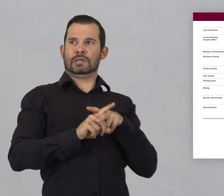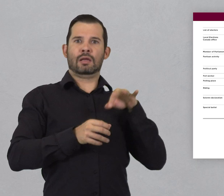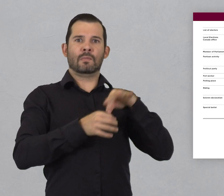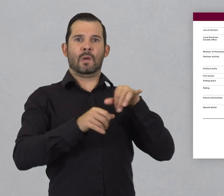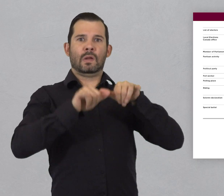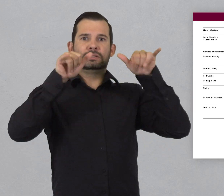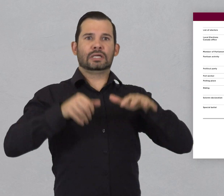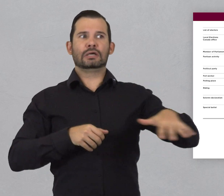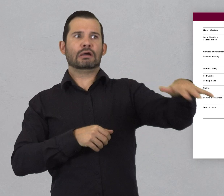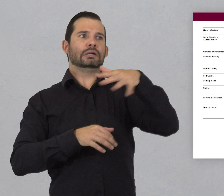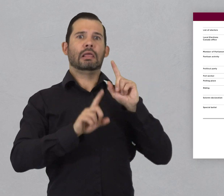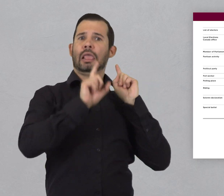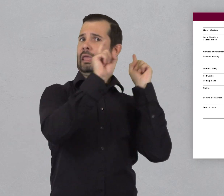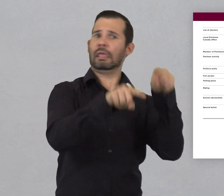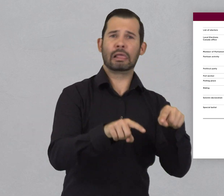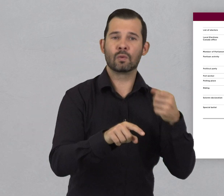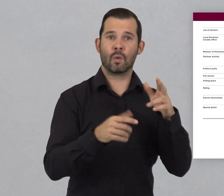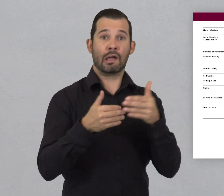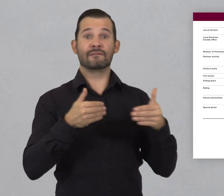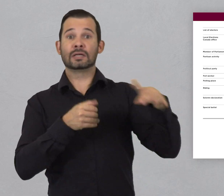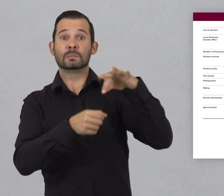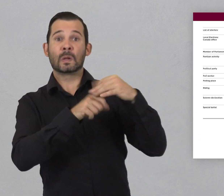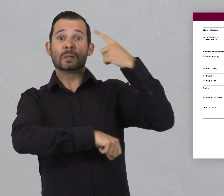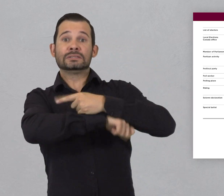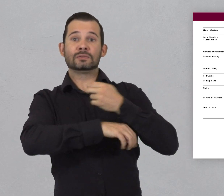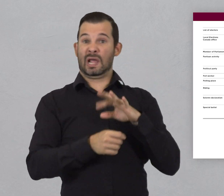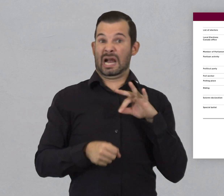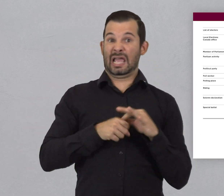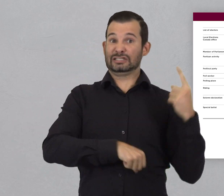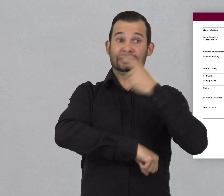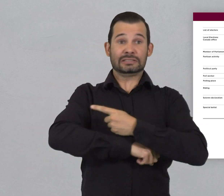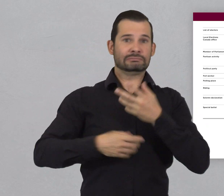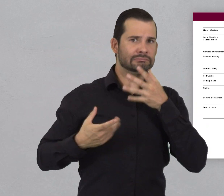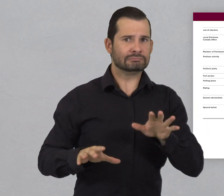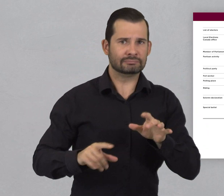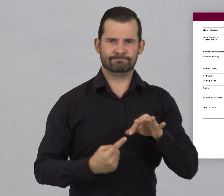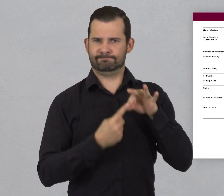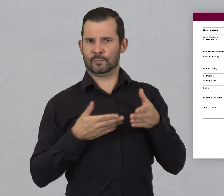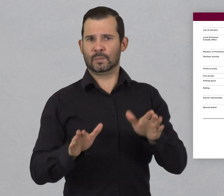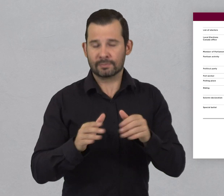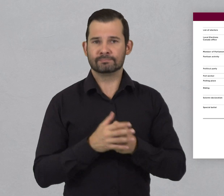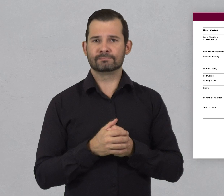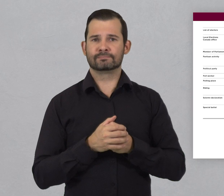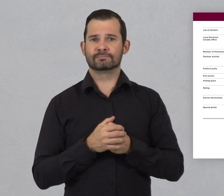polling station on advance polling days or election day. Electors who vote at a local